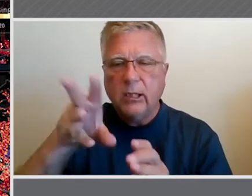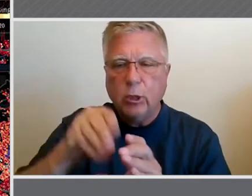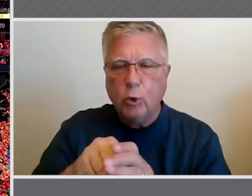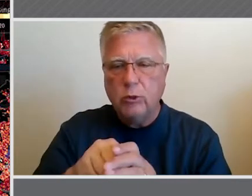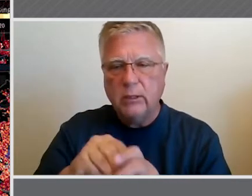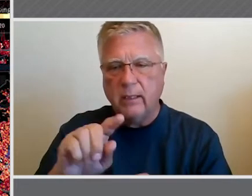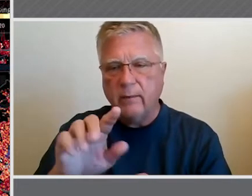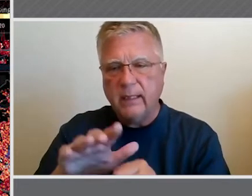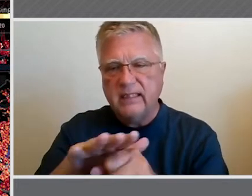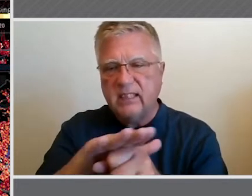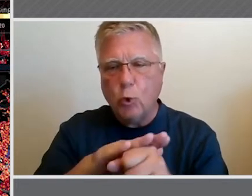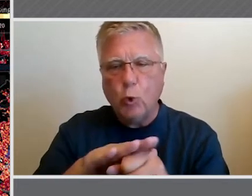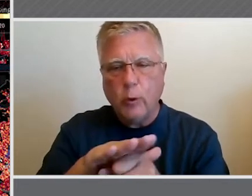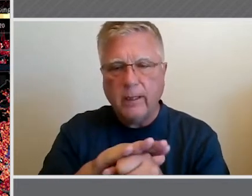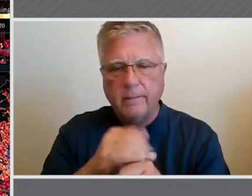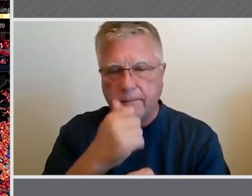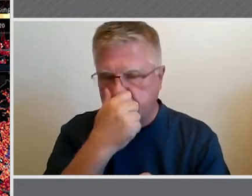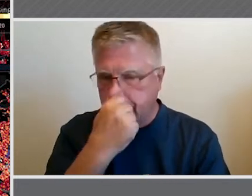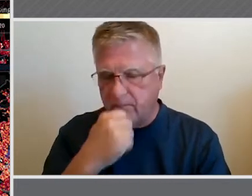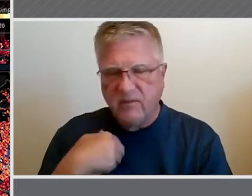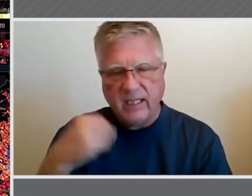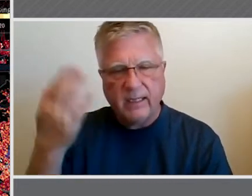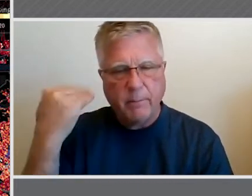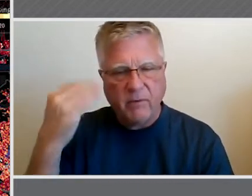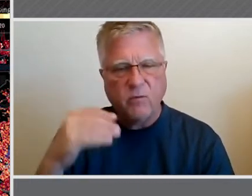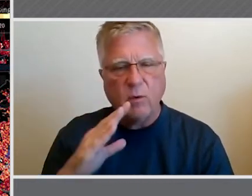looking at getting past so we're looking at having a staff person